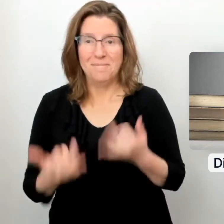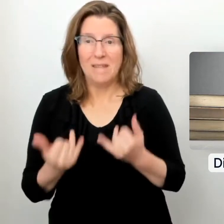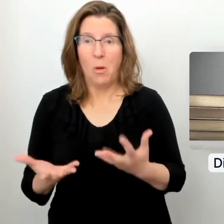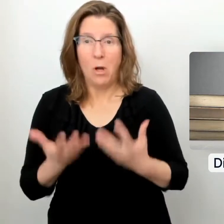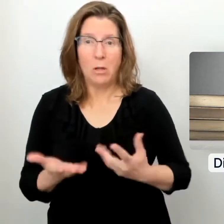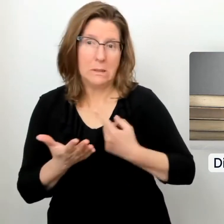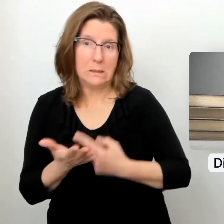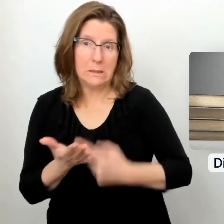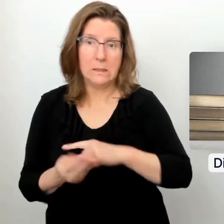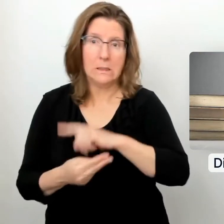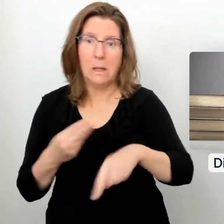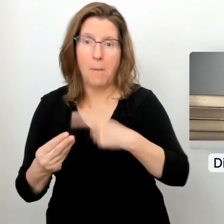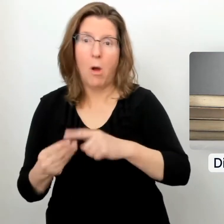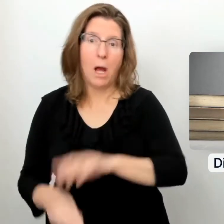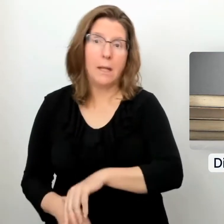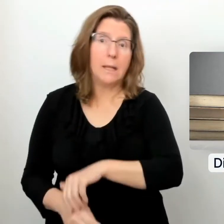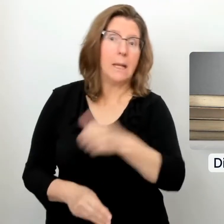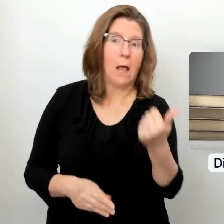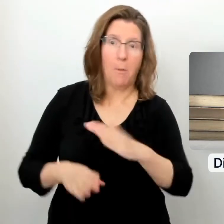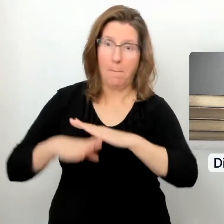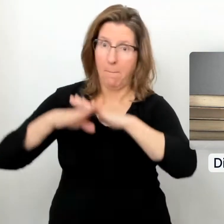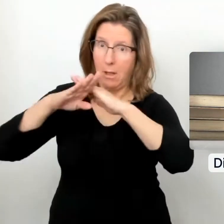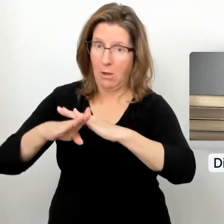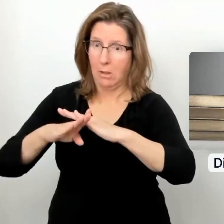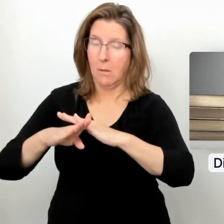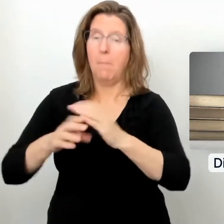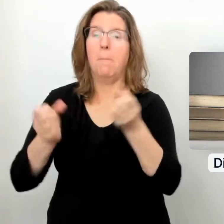In this presentation we are going to talk about another barrier to learning